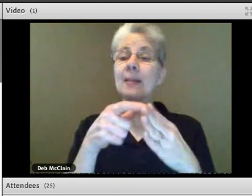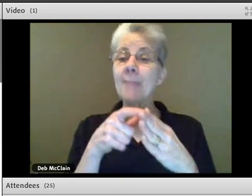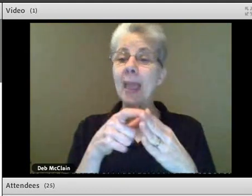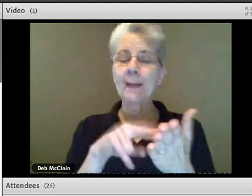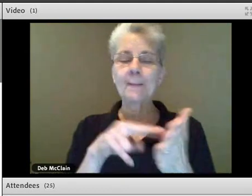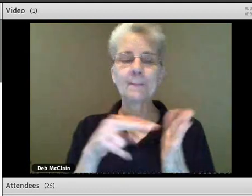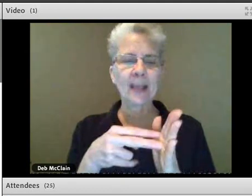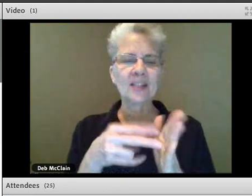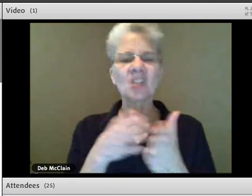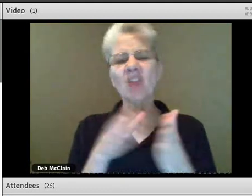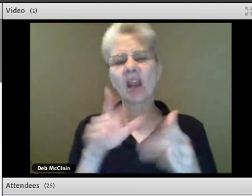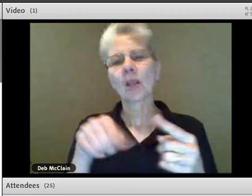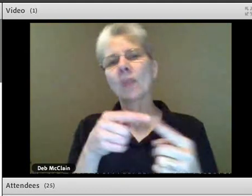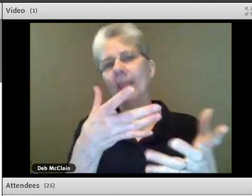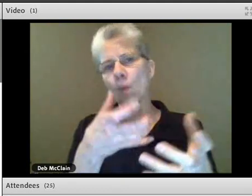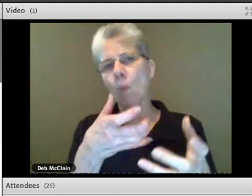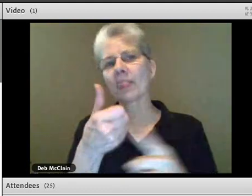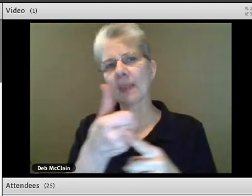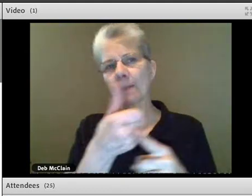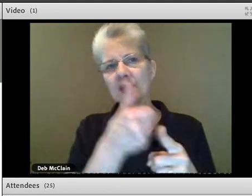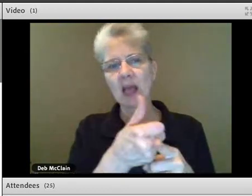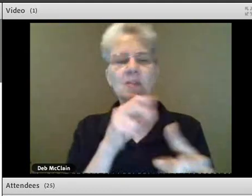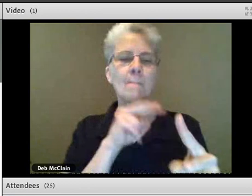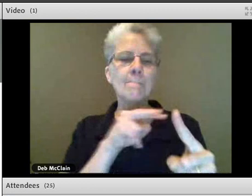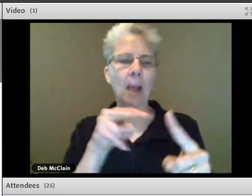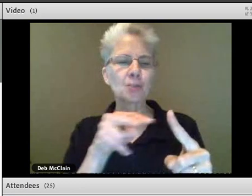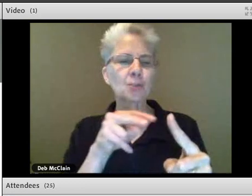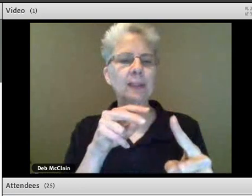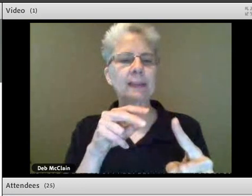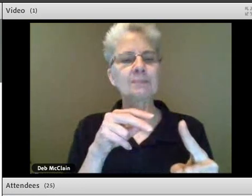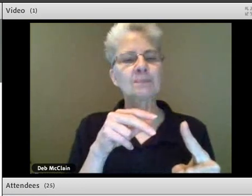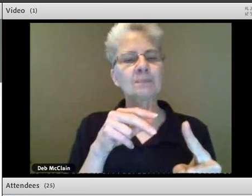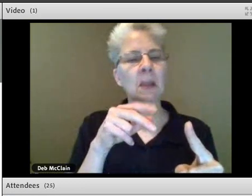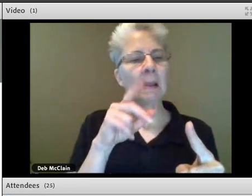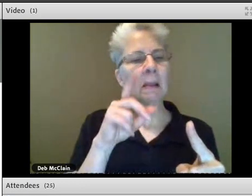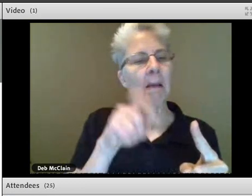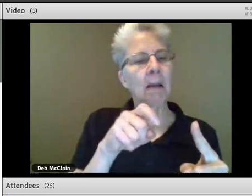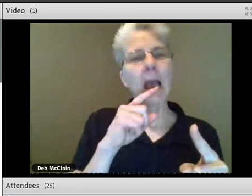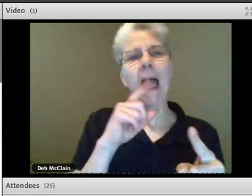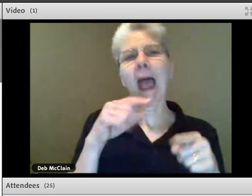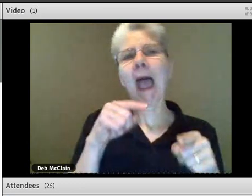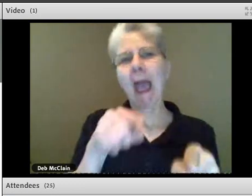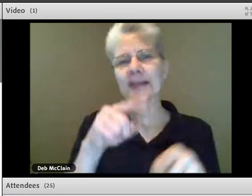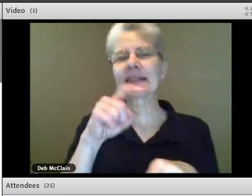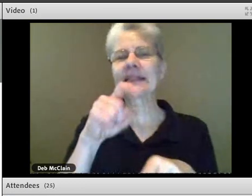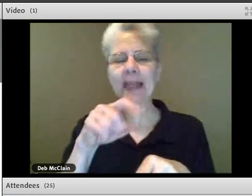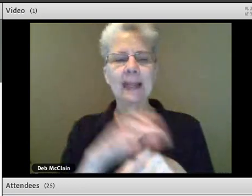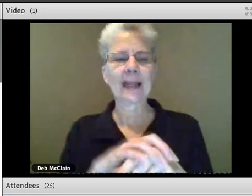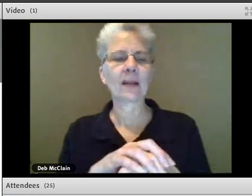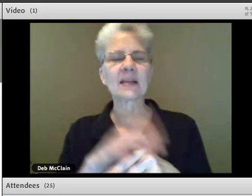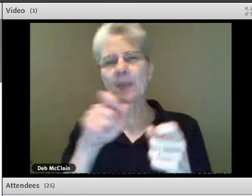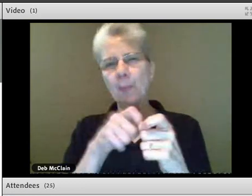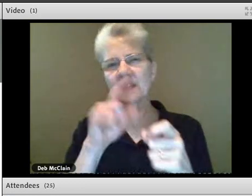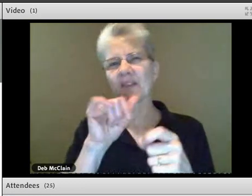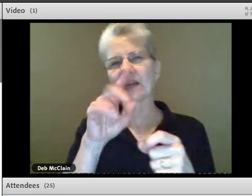when they want and monitoring as needed, and then instructor-led is taking specific due dates, learning sessions, and the instructor says